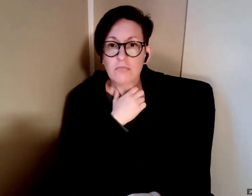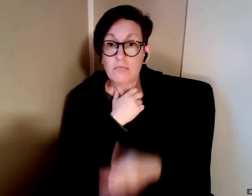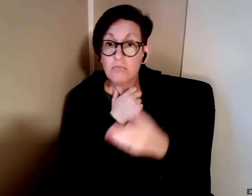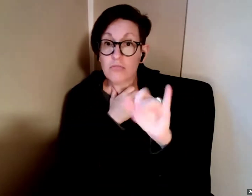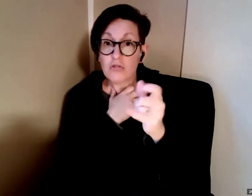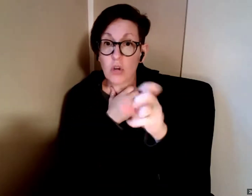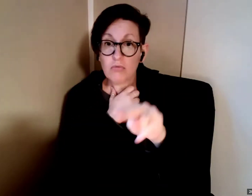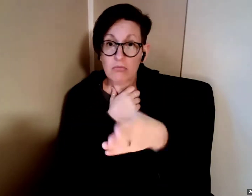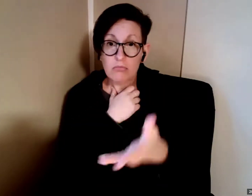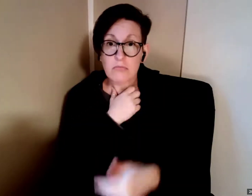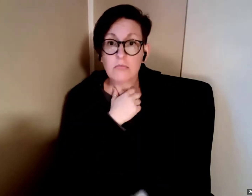Nicole she/her: Okay.